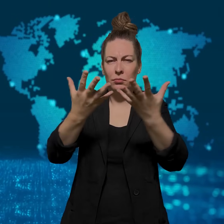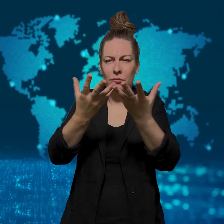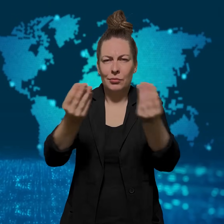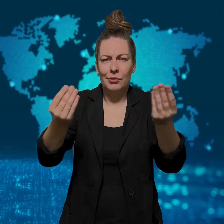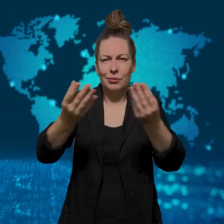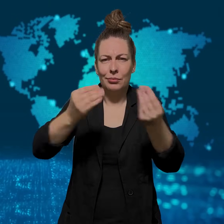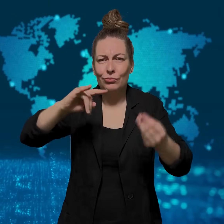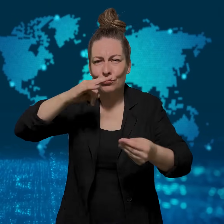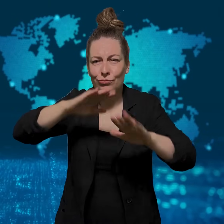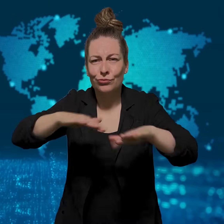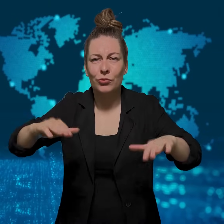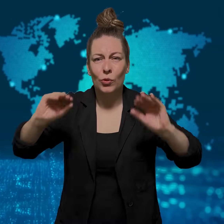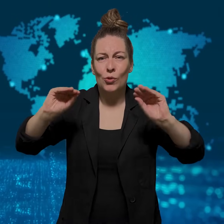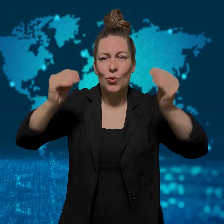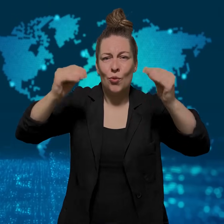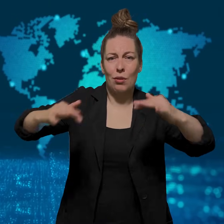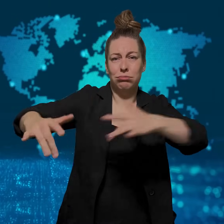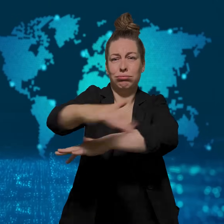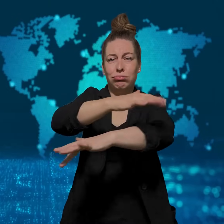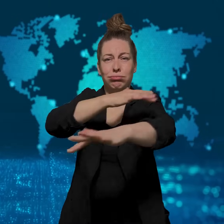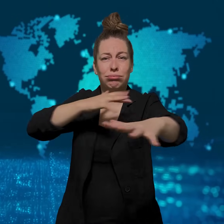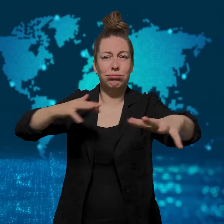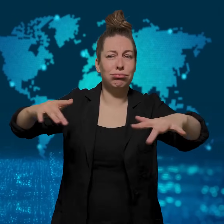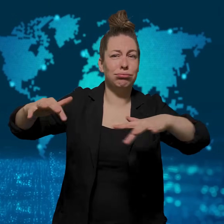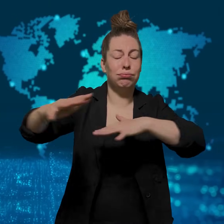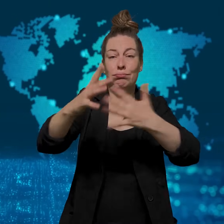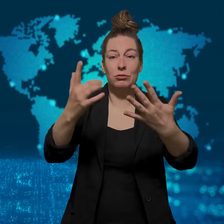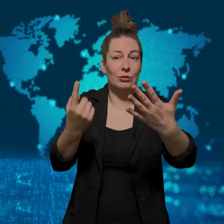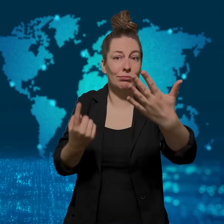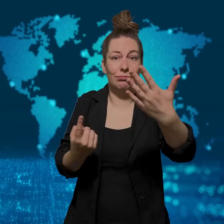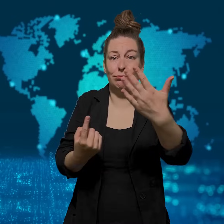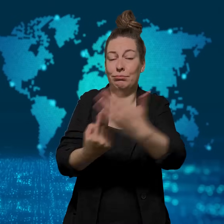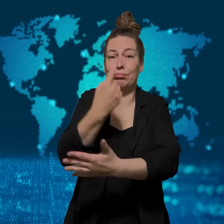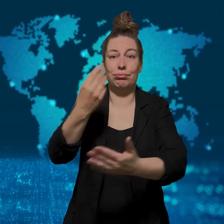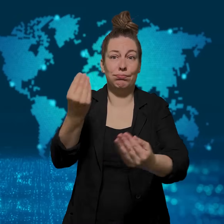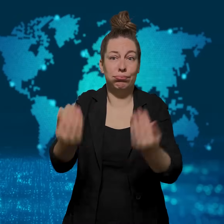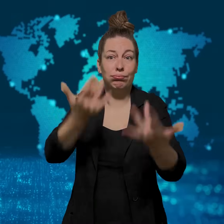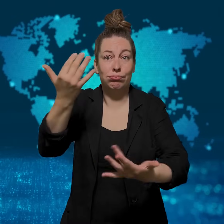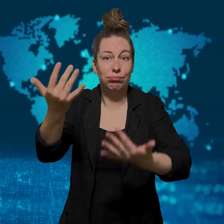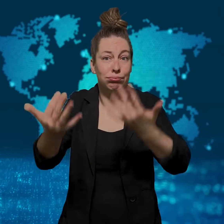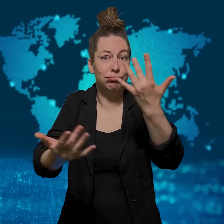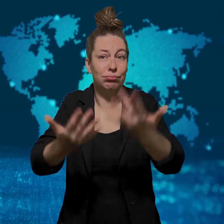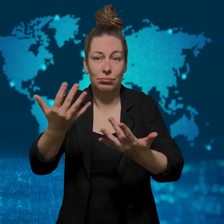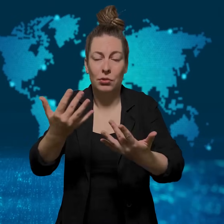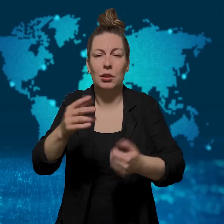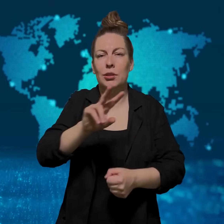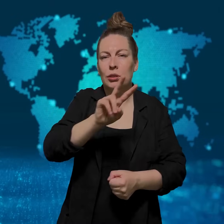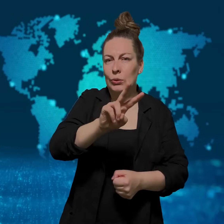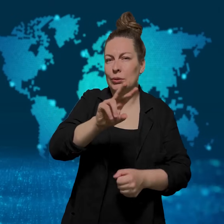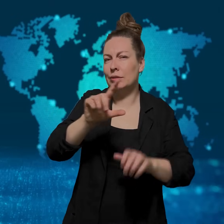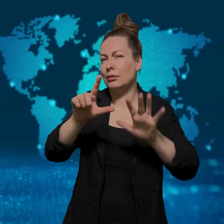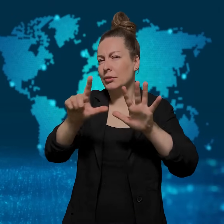The blaze broke out when the arcade was packed full of children and young people.